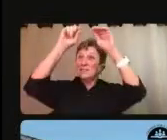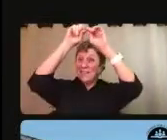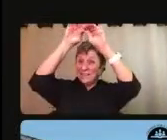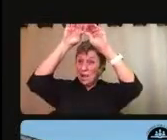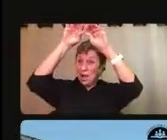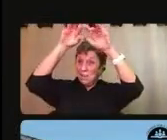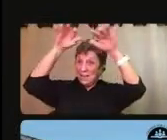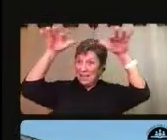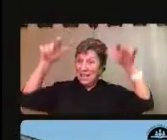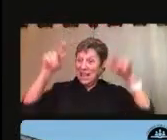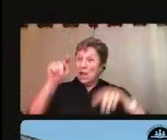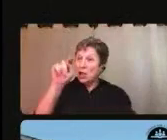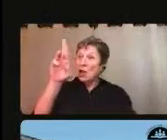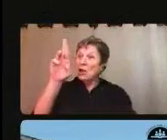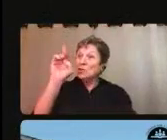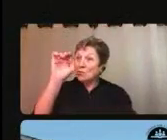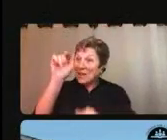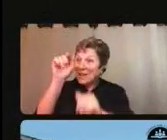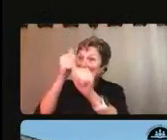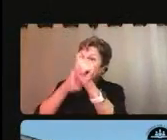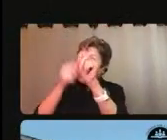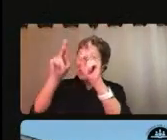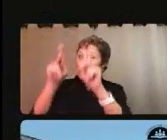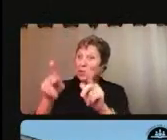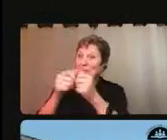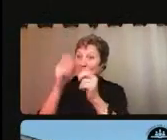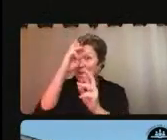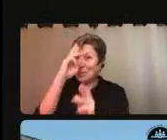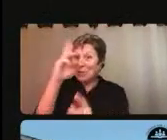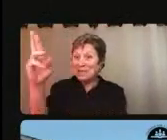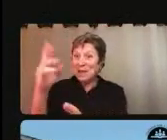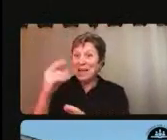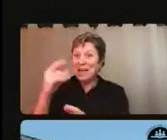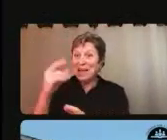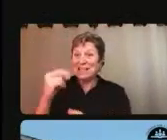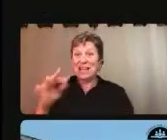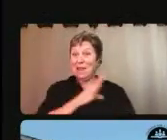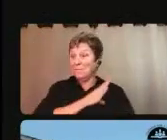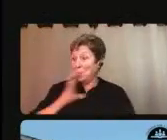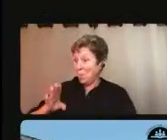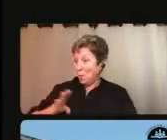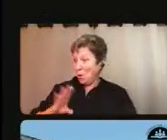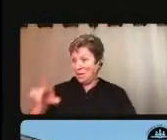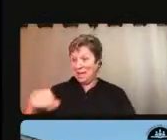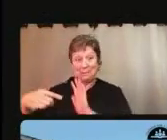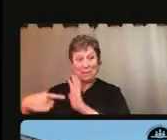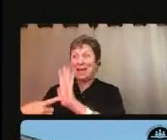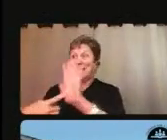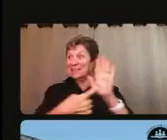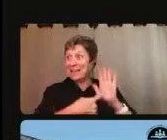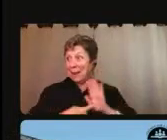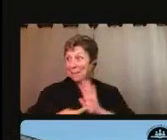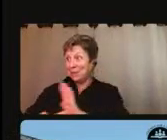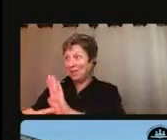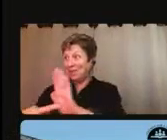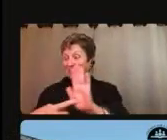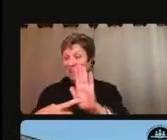STUDENTS ACHIEVE GREAT THINGS. IT STARTS AT THE TOP. TREAT EACH PERSON WITH RESPECT